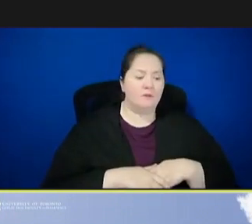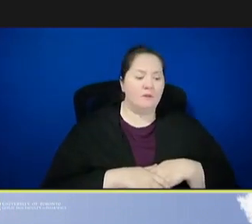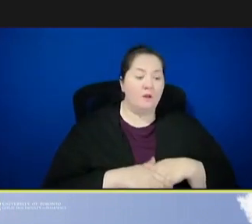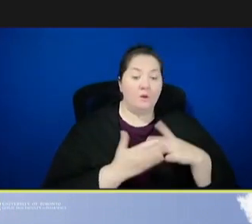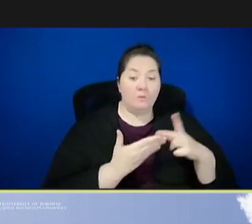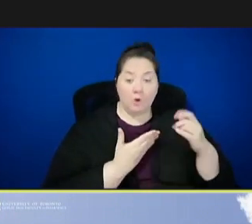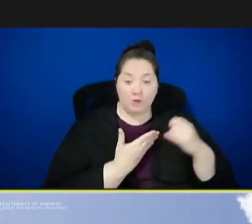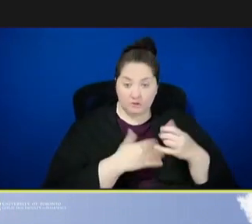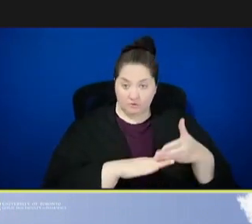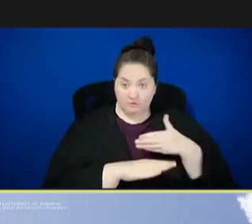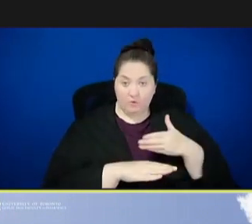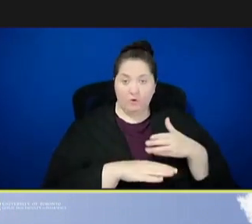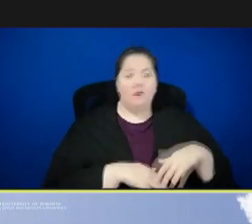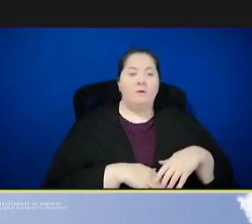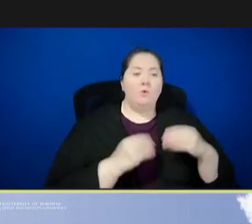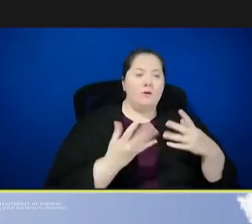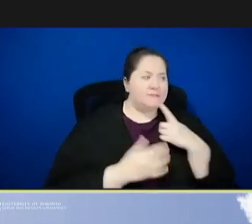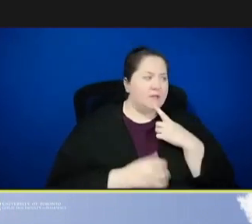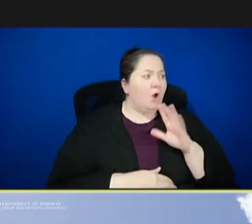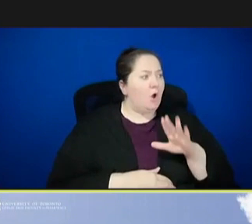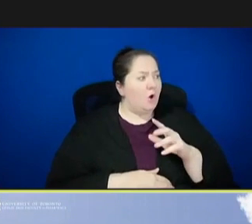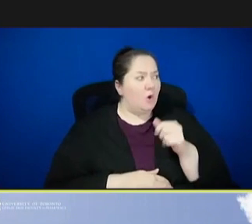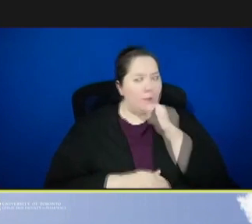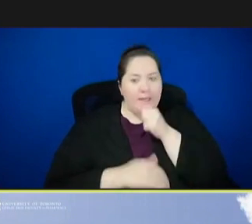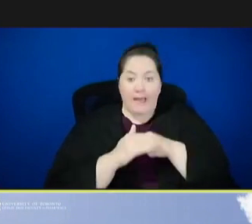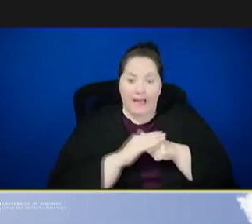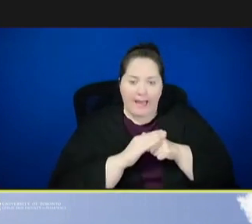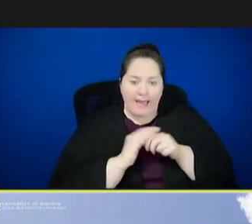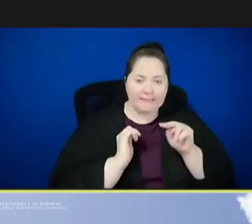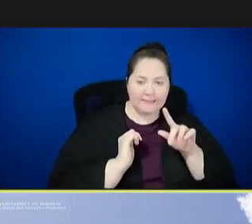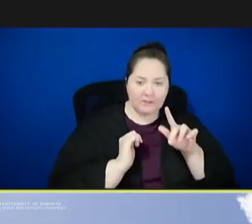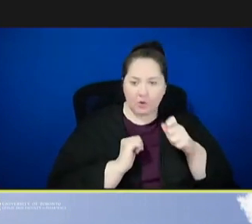providers will tell us, oh, we hide the needle. We don't show the needle to kids. And then we get